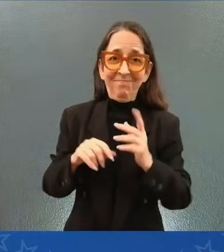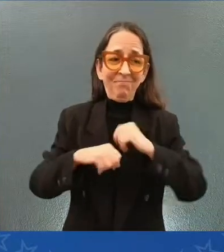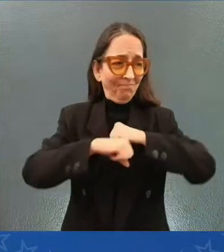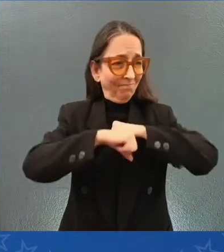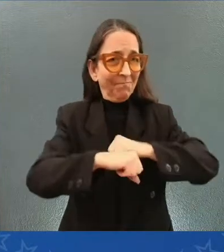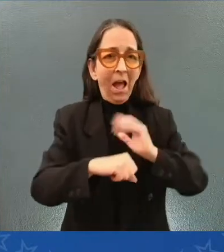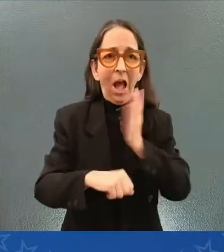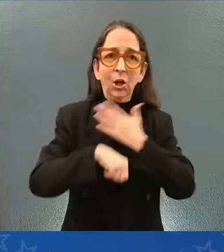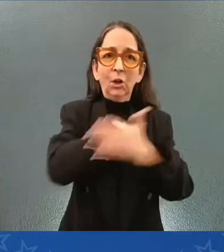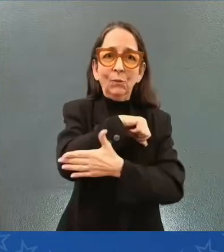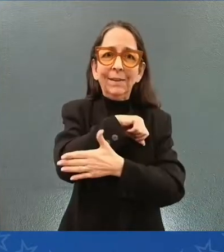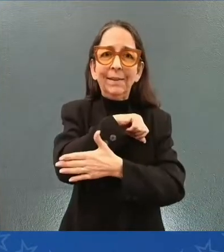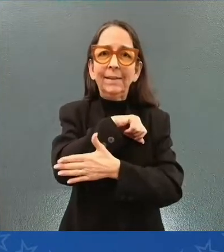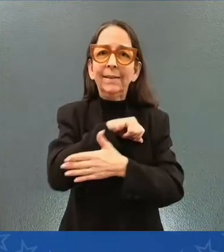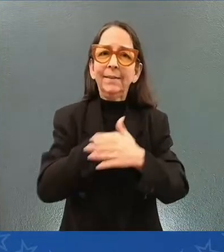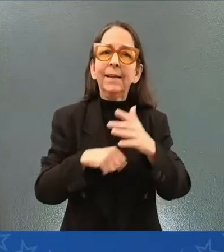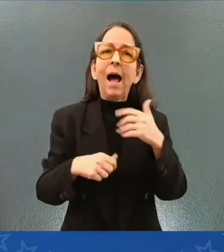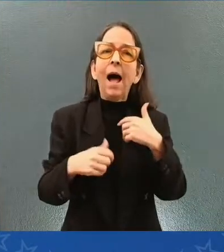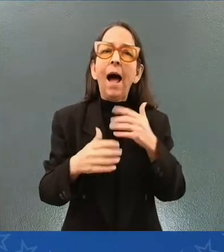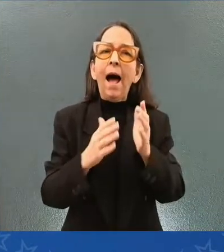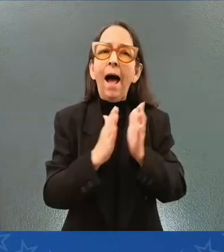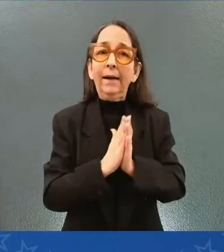for this year's Medal of Freedom honorees.